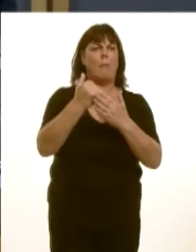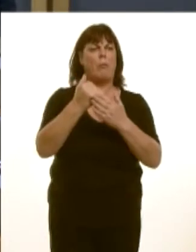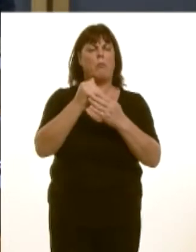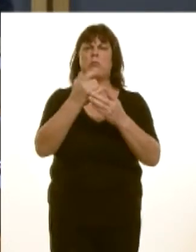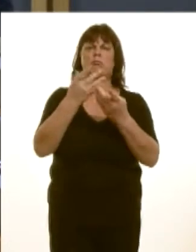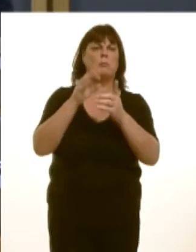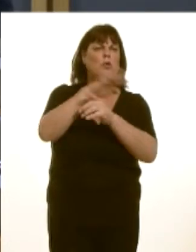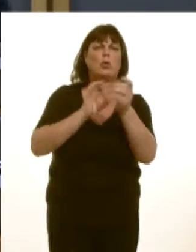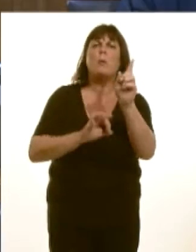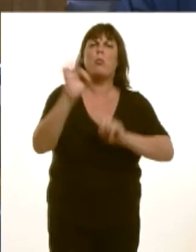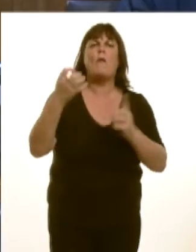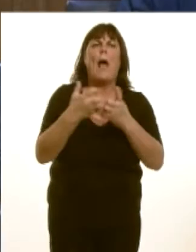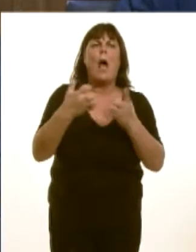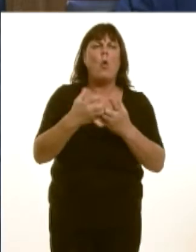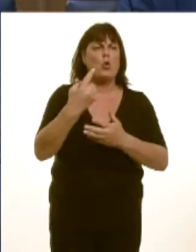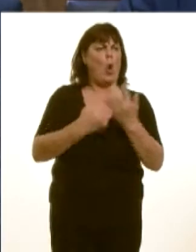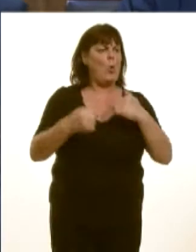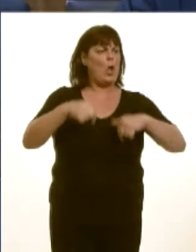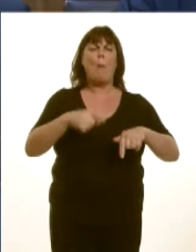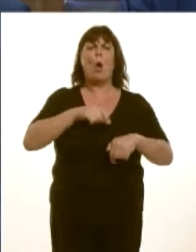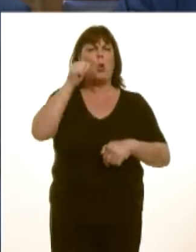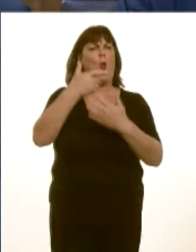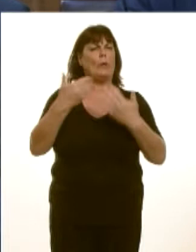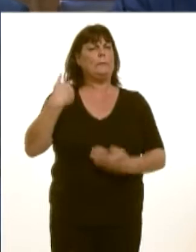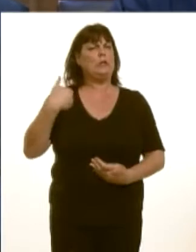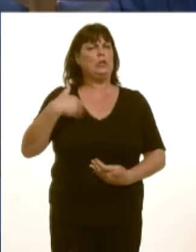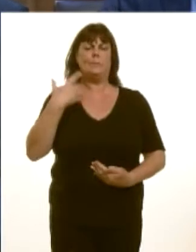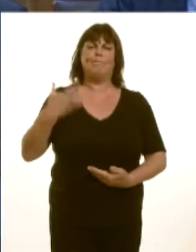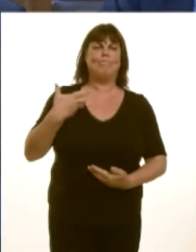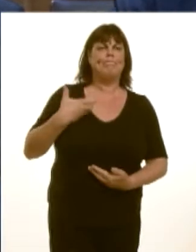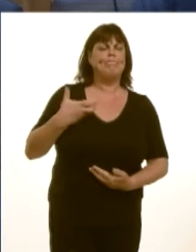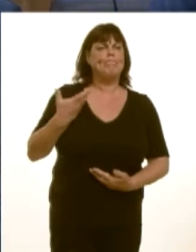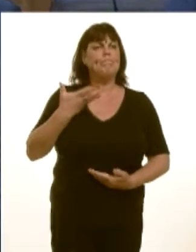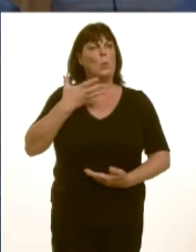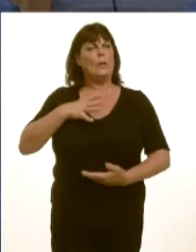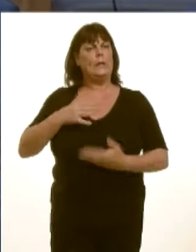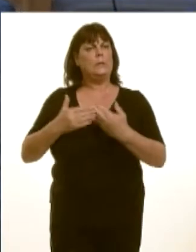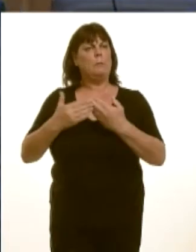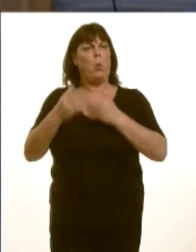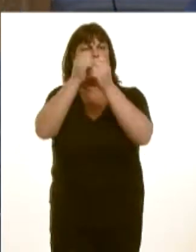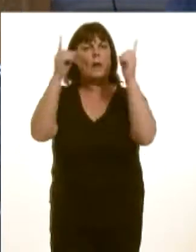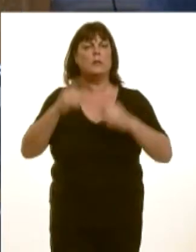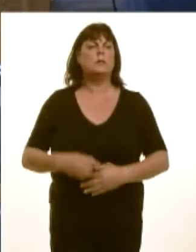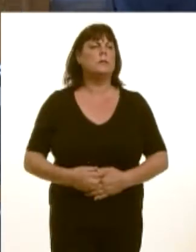Carwyn Jones: I understand fully the point that the Member makes, but the Bill is not the place for dealing with this issue.